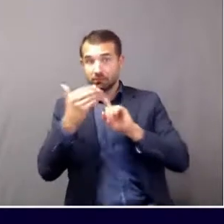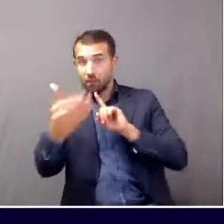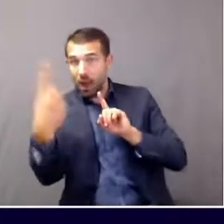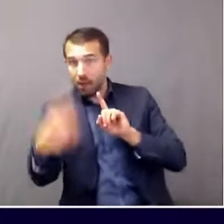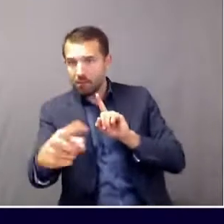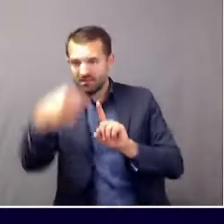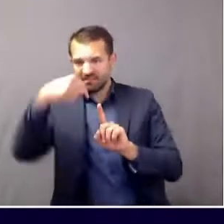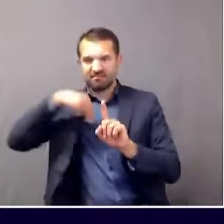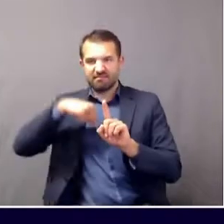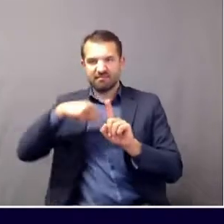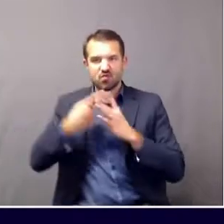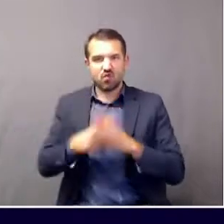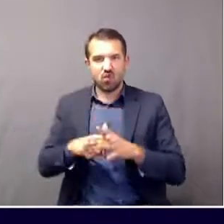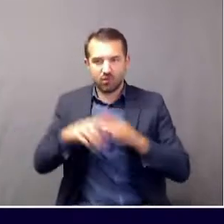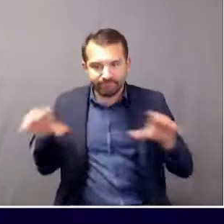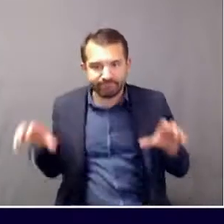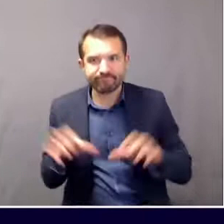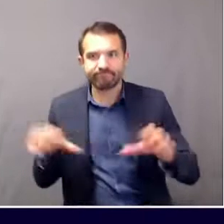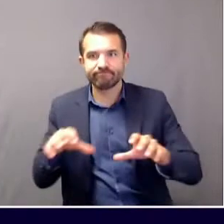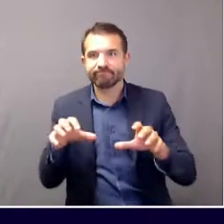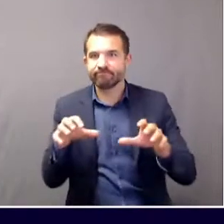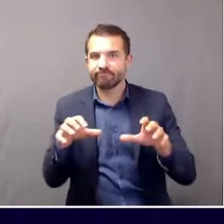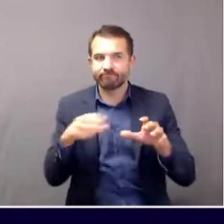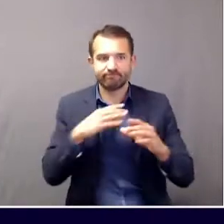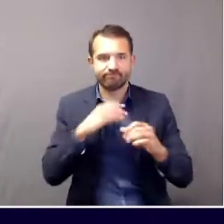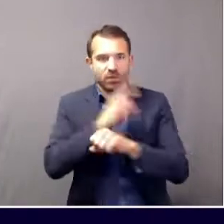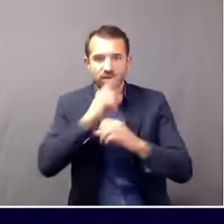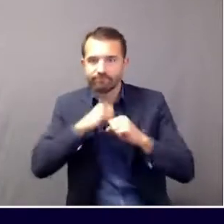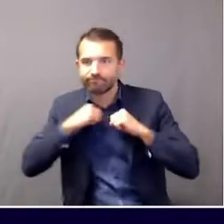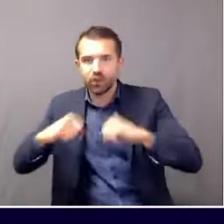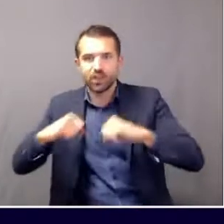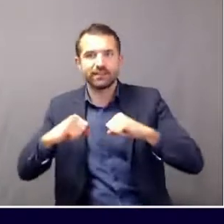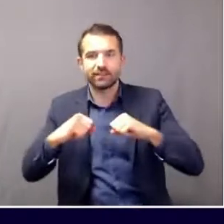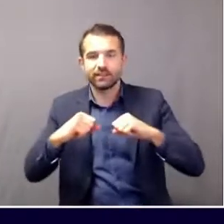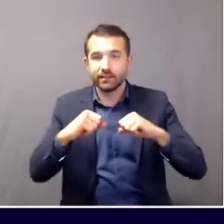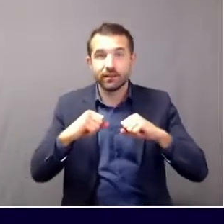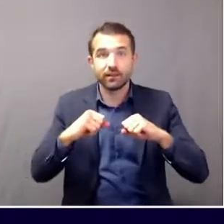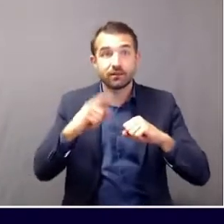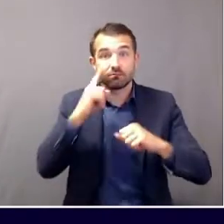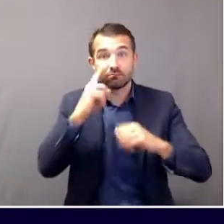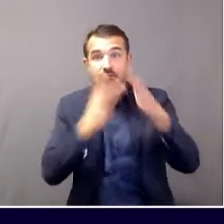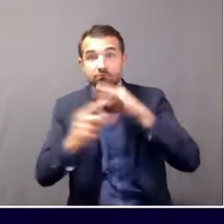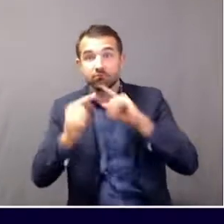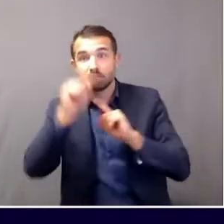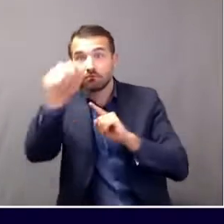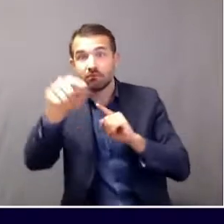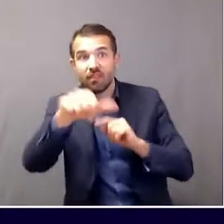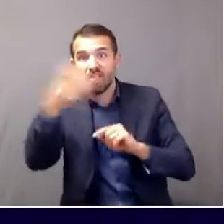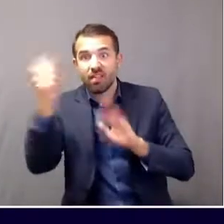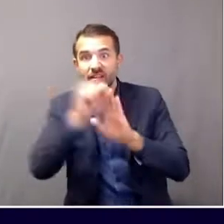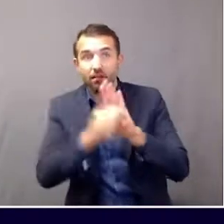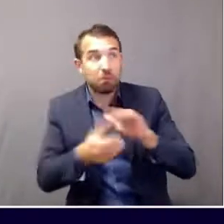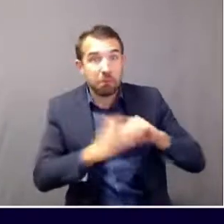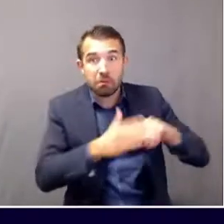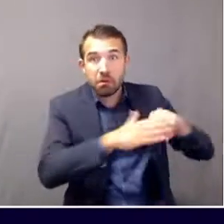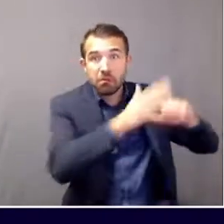we have an opportunity now to be